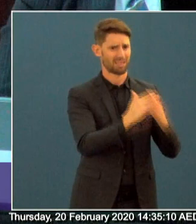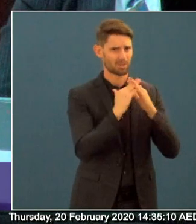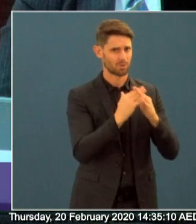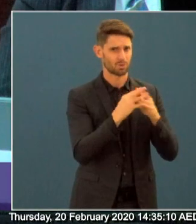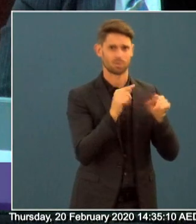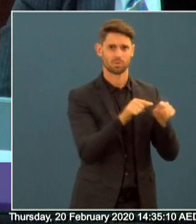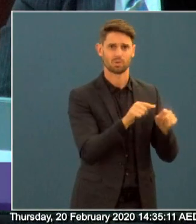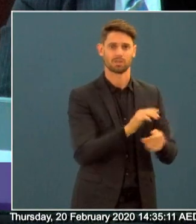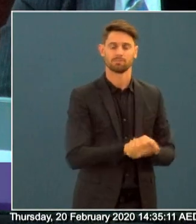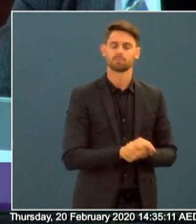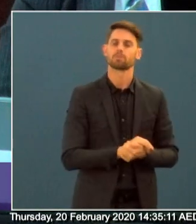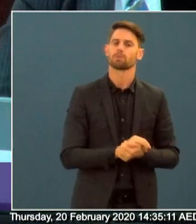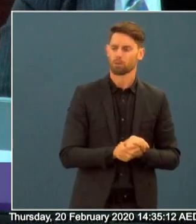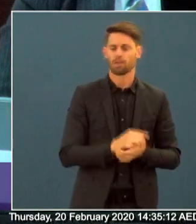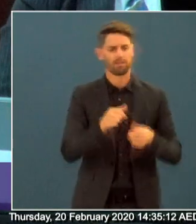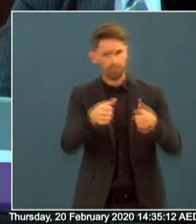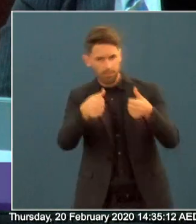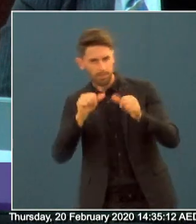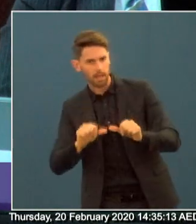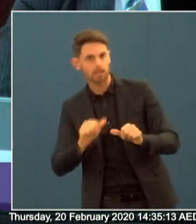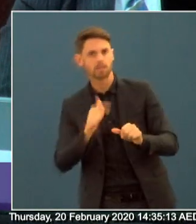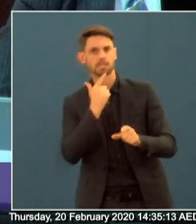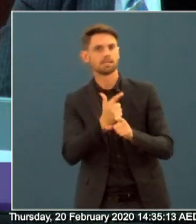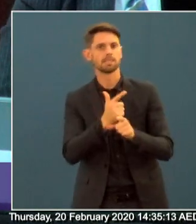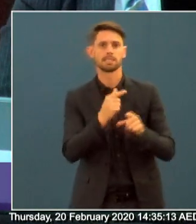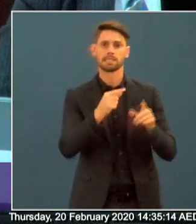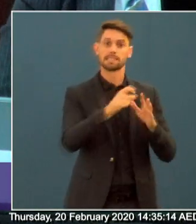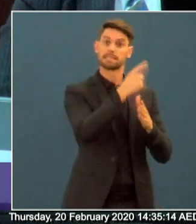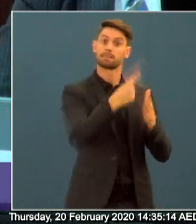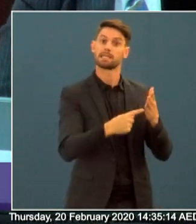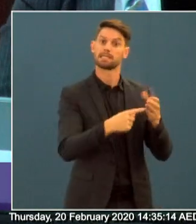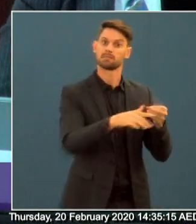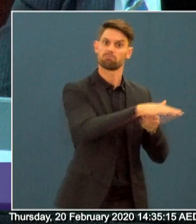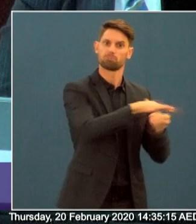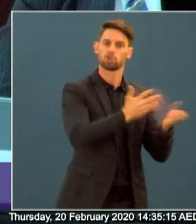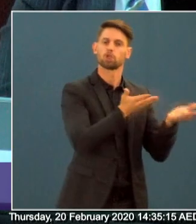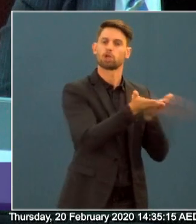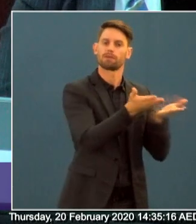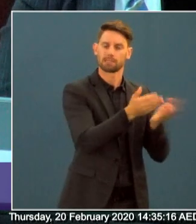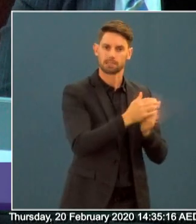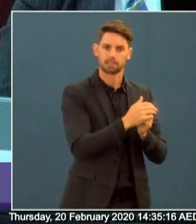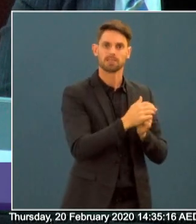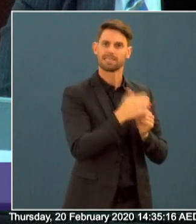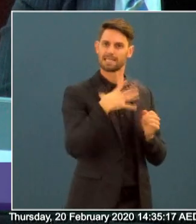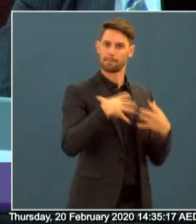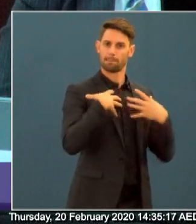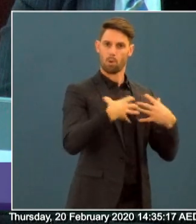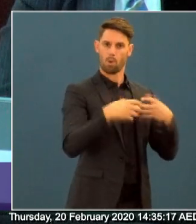Then leadership in the disability services sector. And you deal with this at 286. What did you want to sort of say?